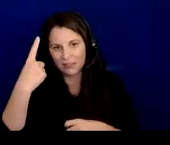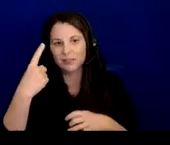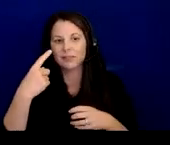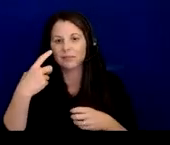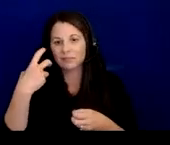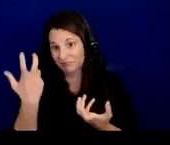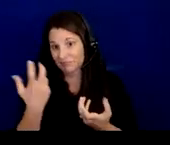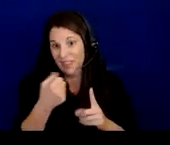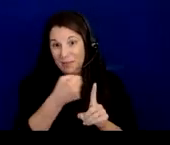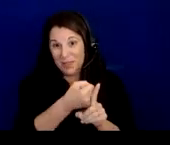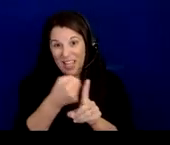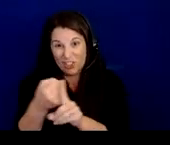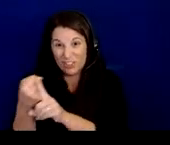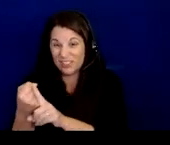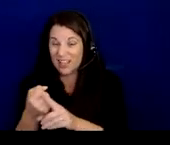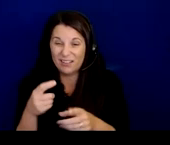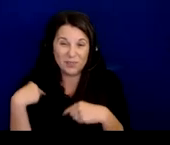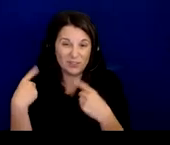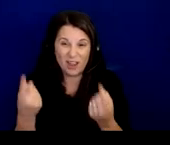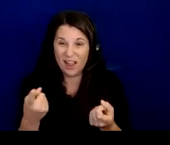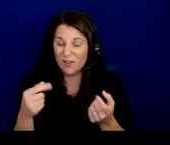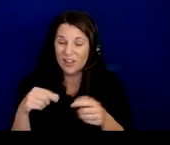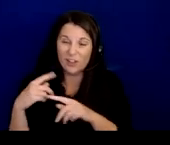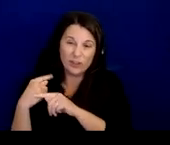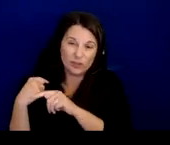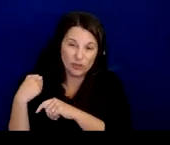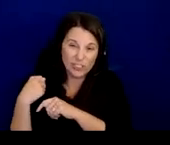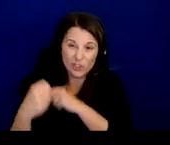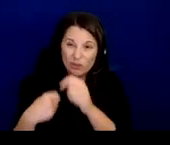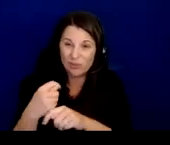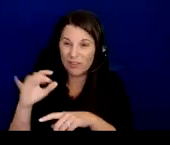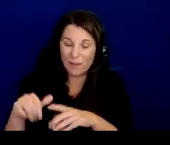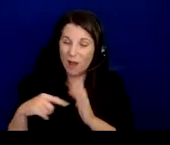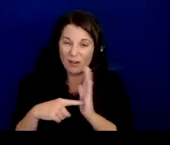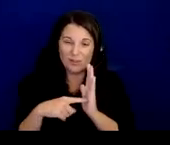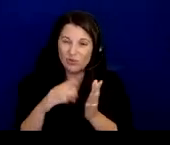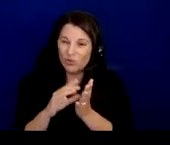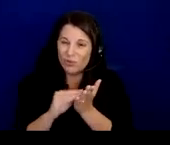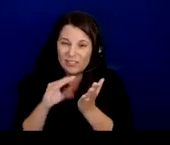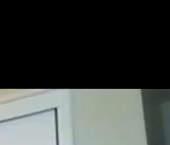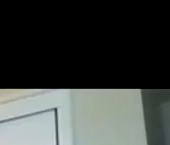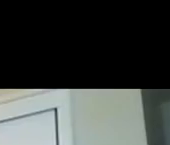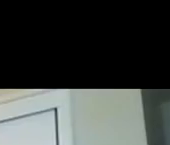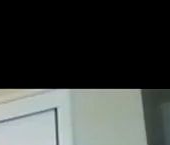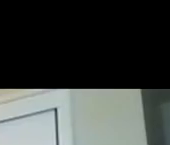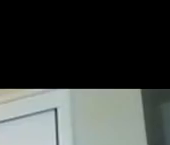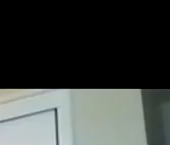haven't been super interested in it and understanding why that's the case. So we're trying to to make it different